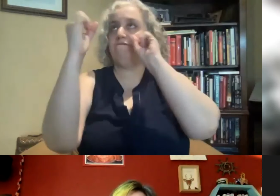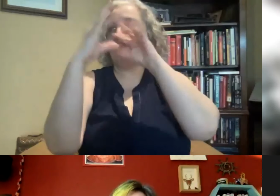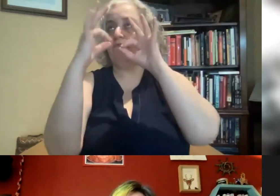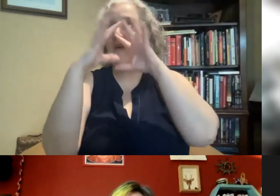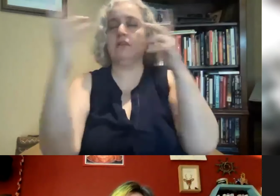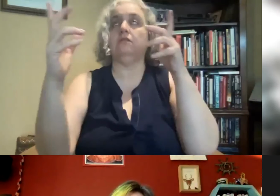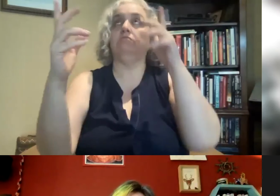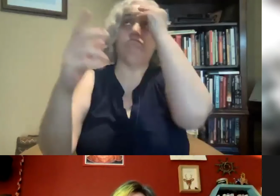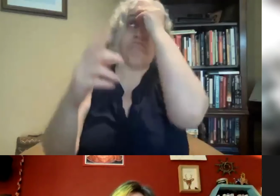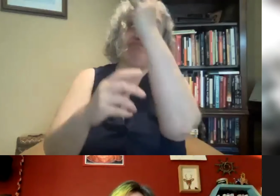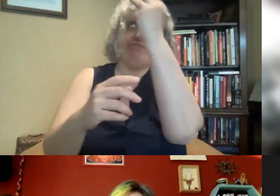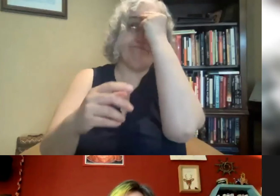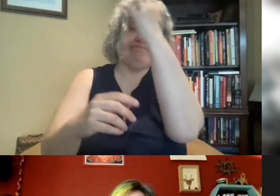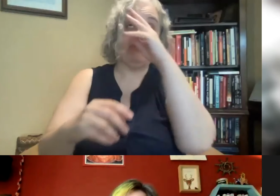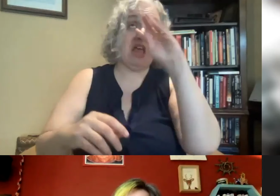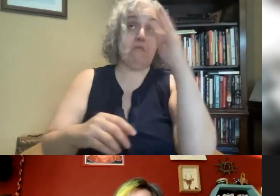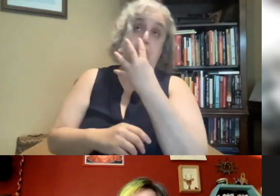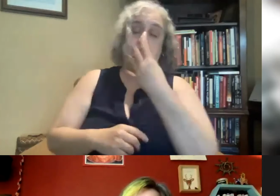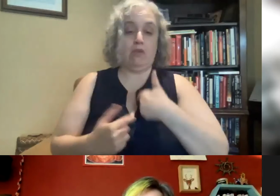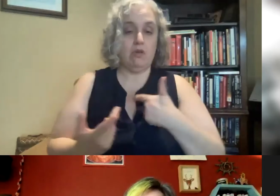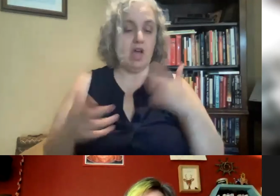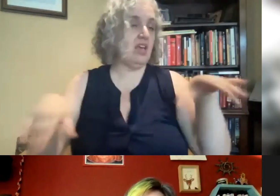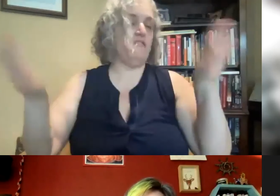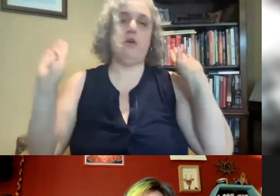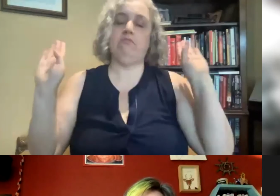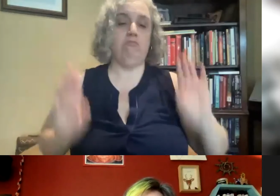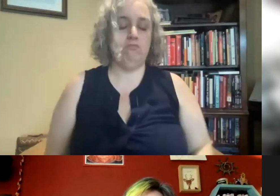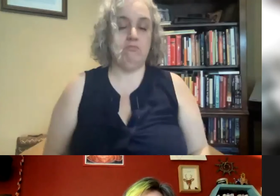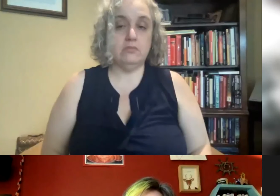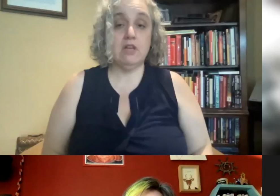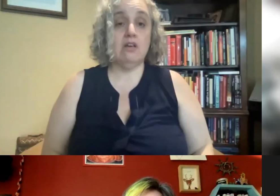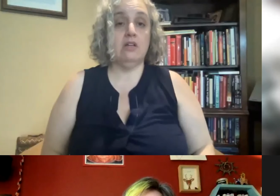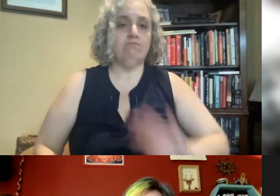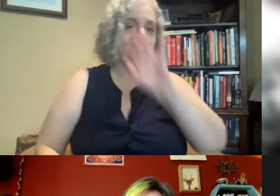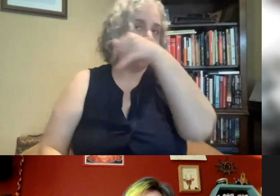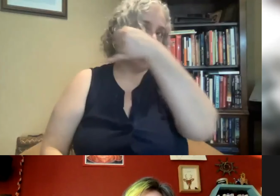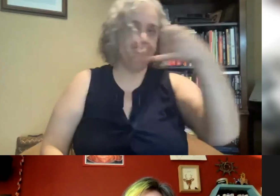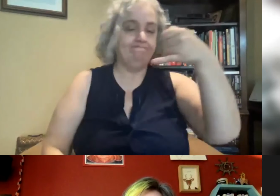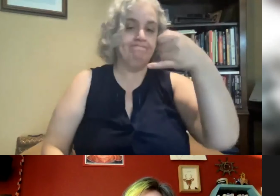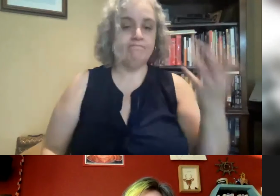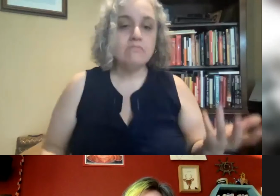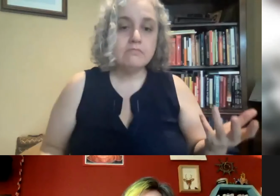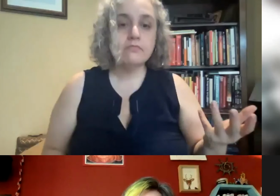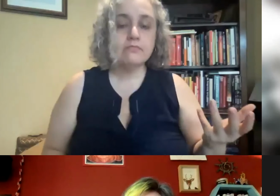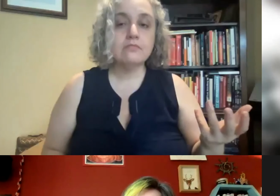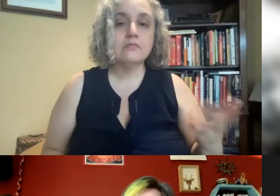and I get ignored and I give up. I think that there has to